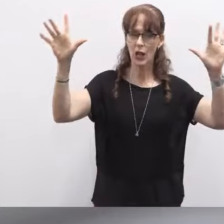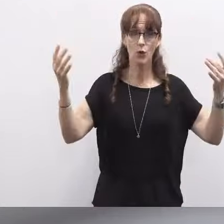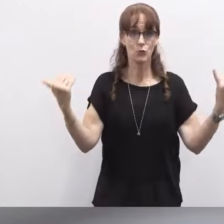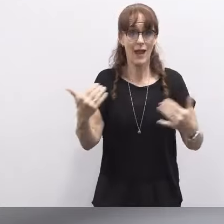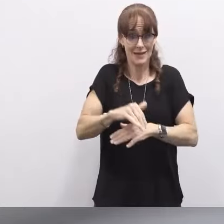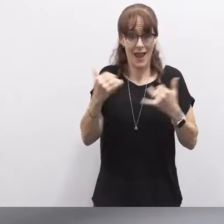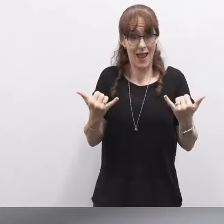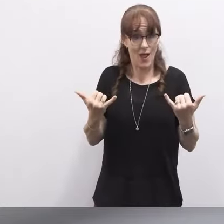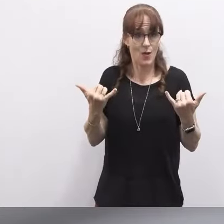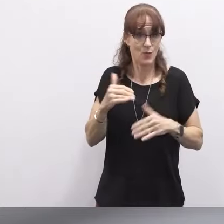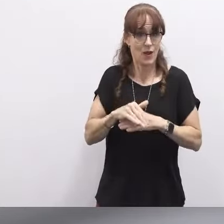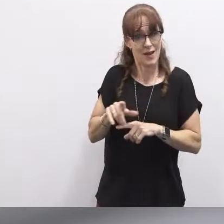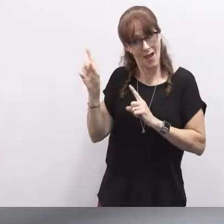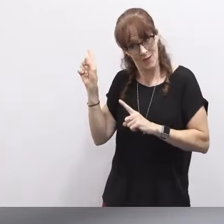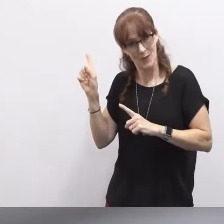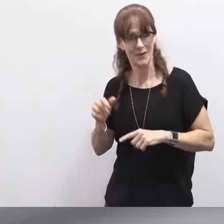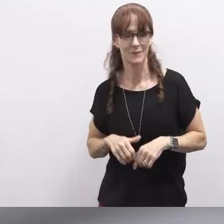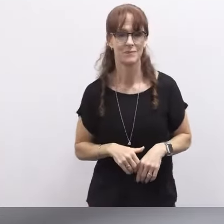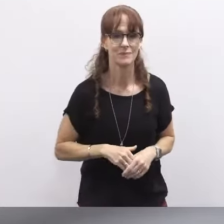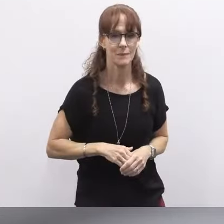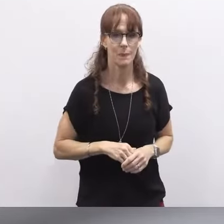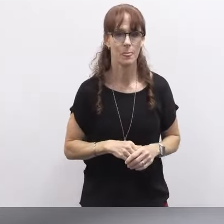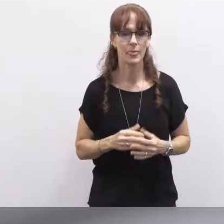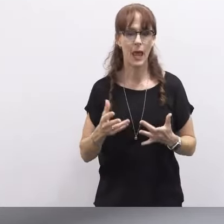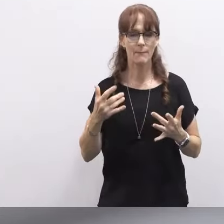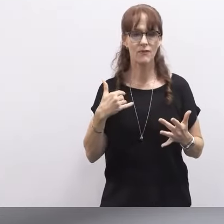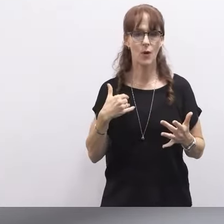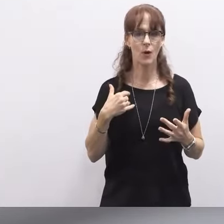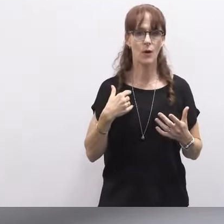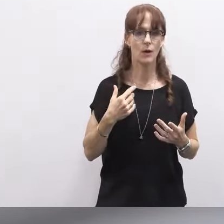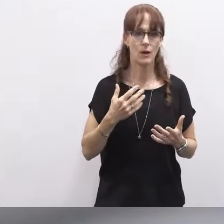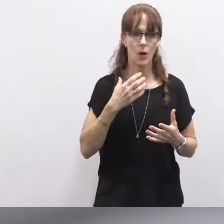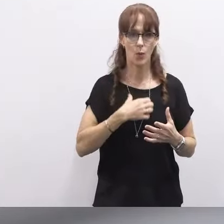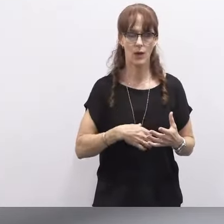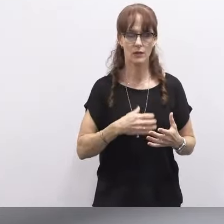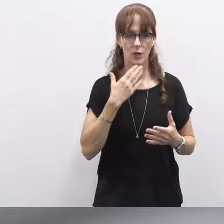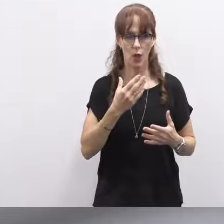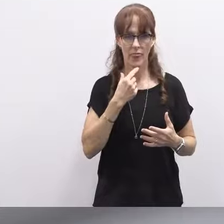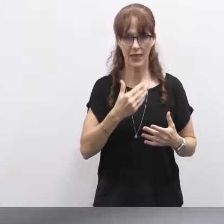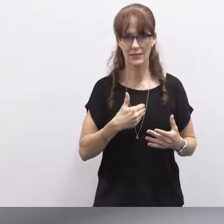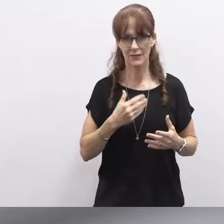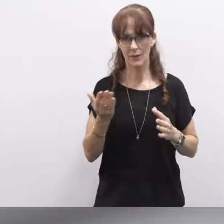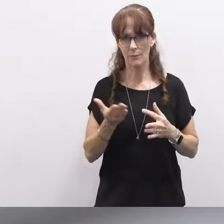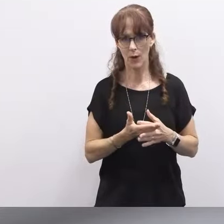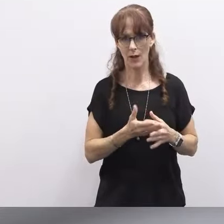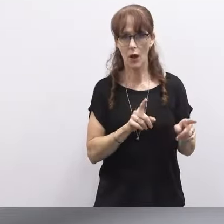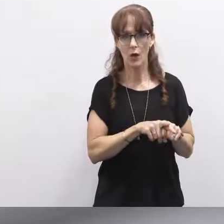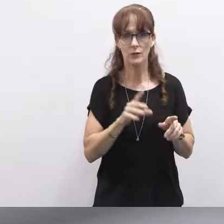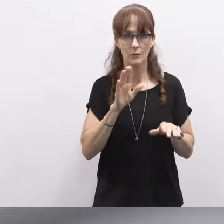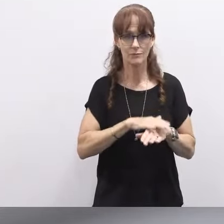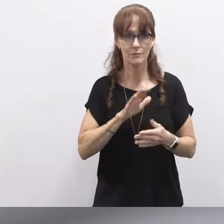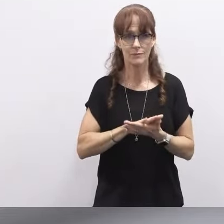Yes, thank you. And before I wish everyone a good Thanksgiving break, also just want to acknowledge Renaissance